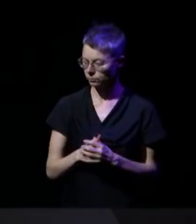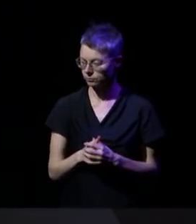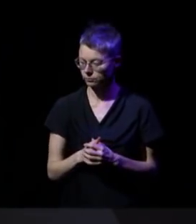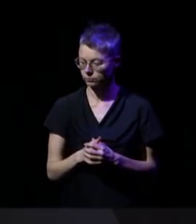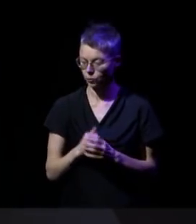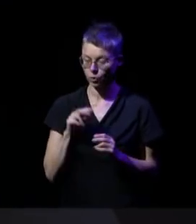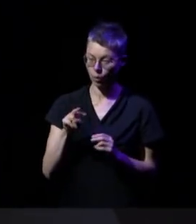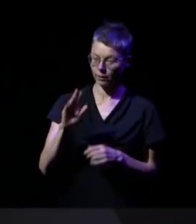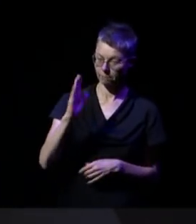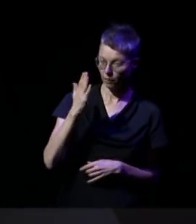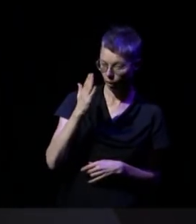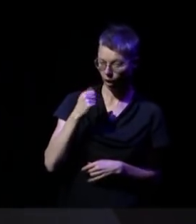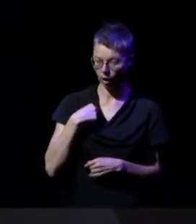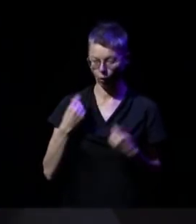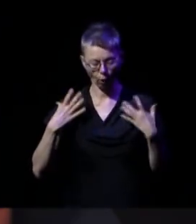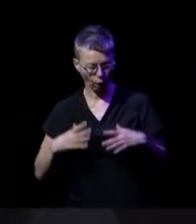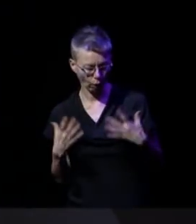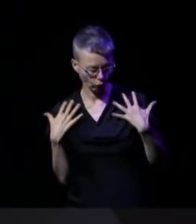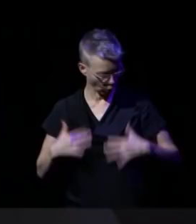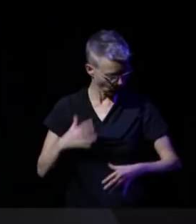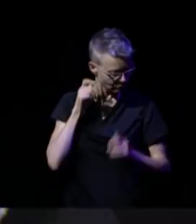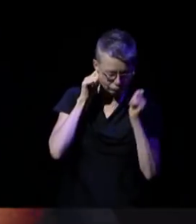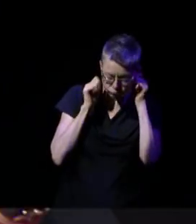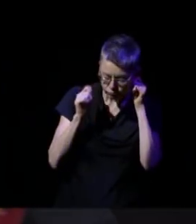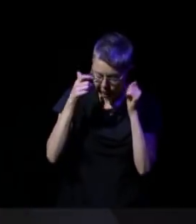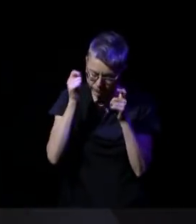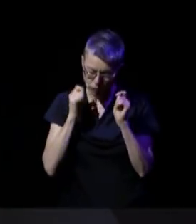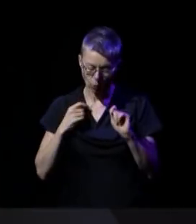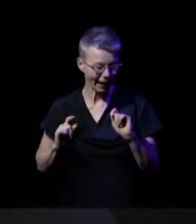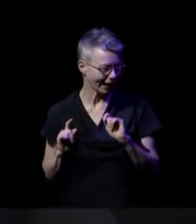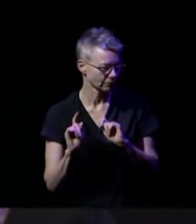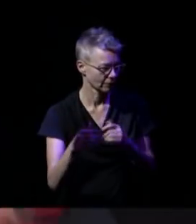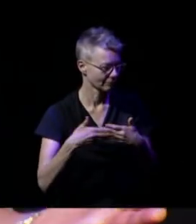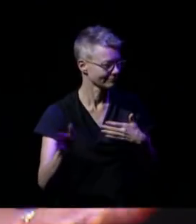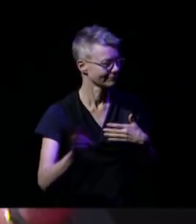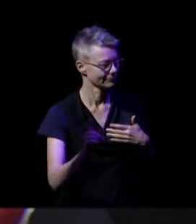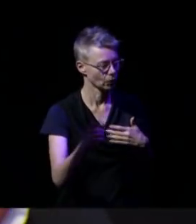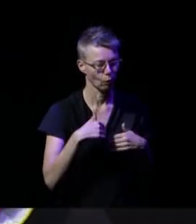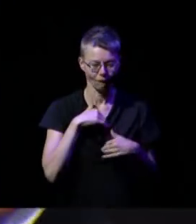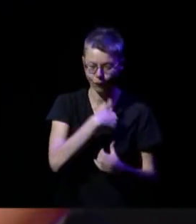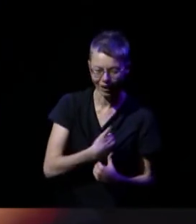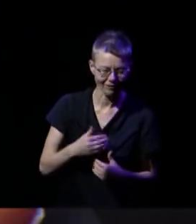and when you put some clothes on and when you adorn yourself and when you walk outside and when you fall in love and when, you know. All of that.